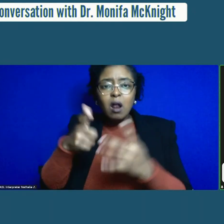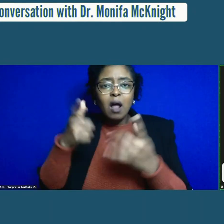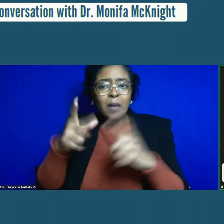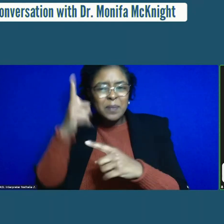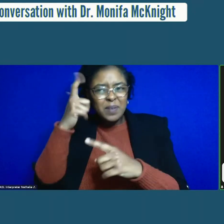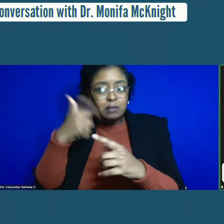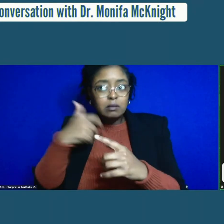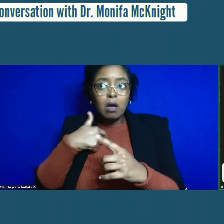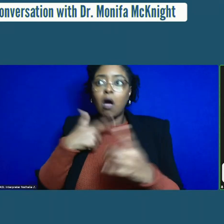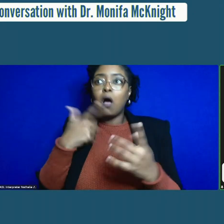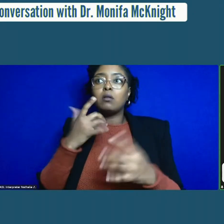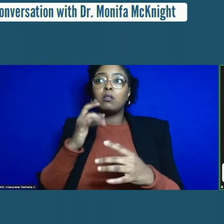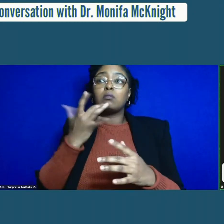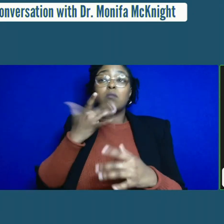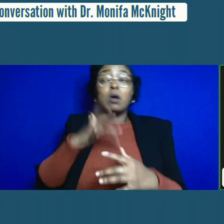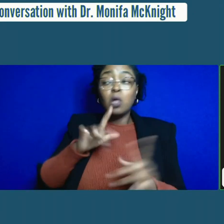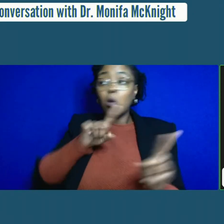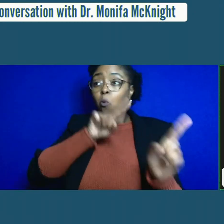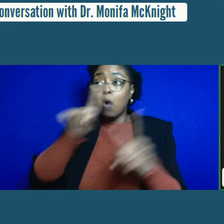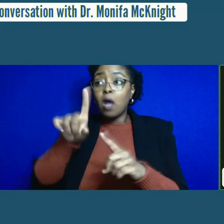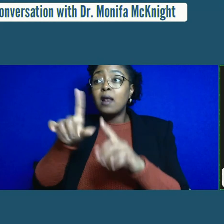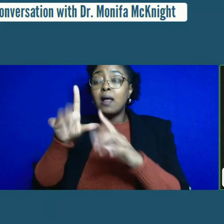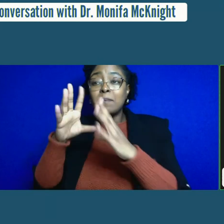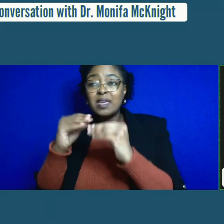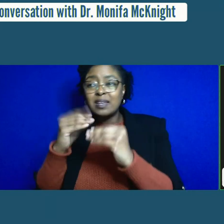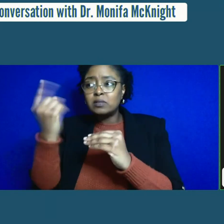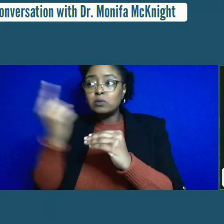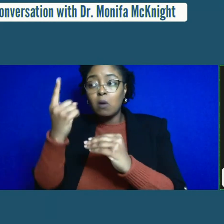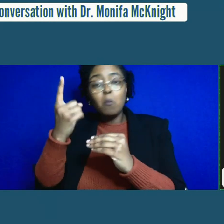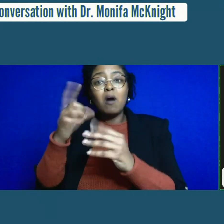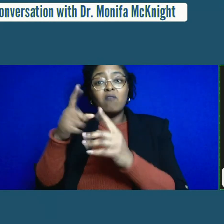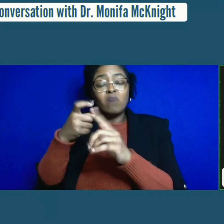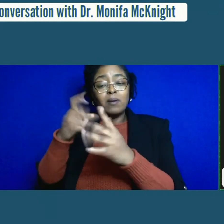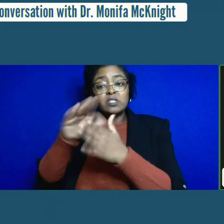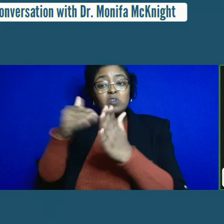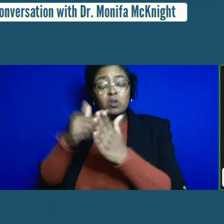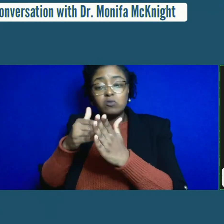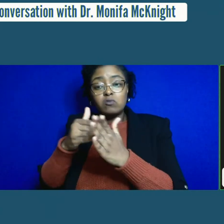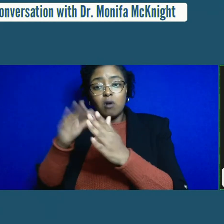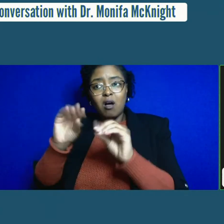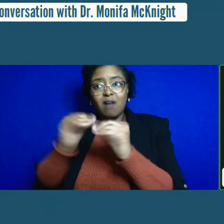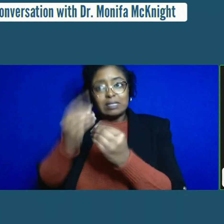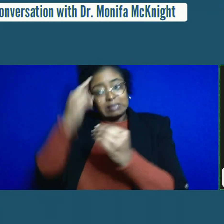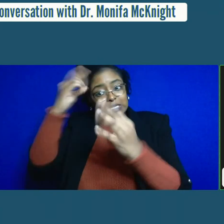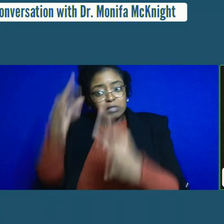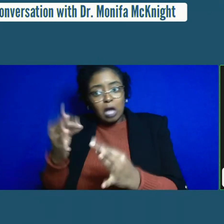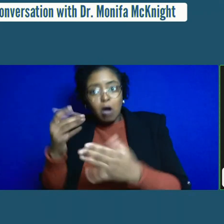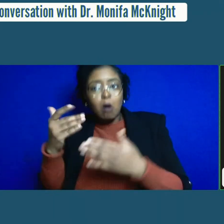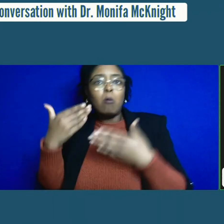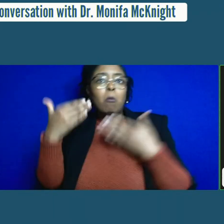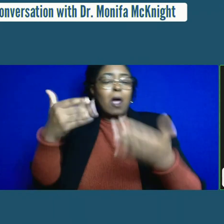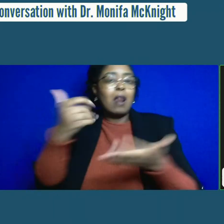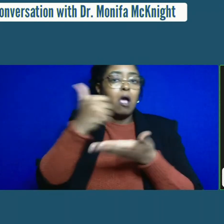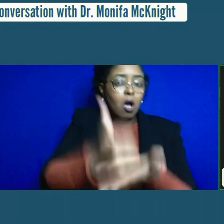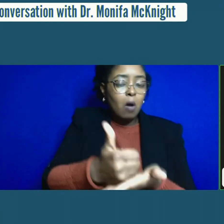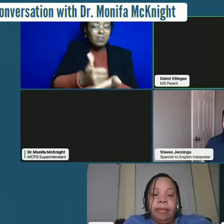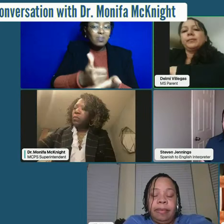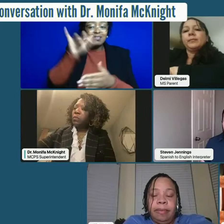not have Happened because I happened to attendant meeting and someone from the center